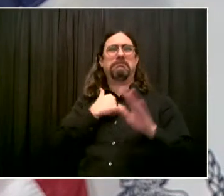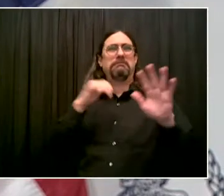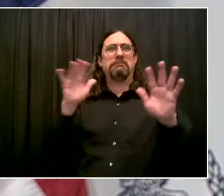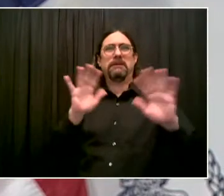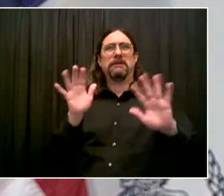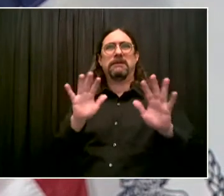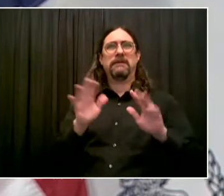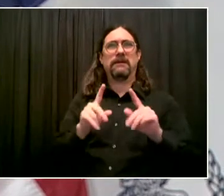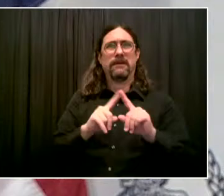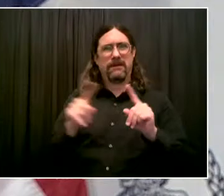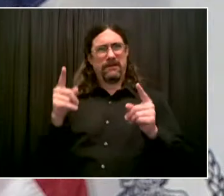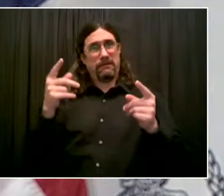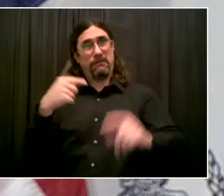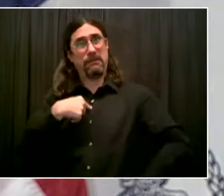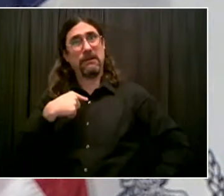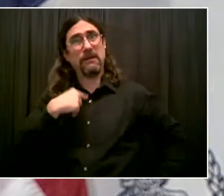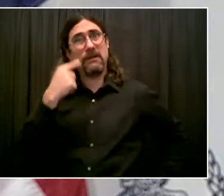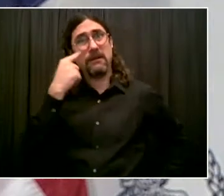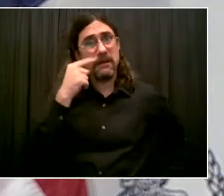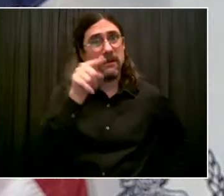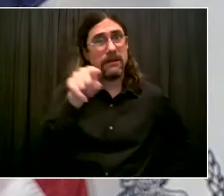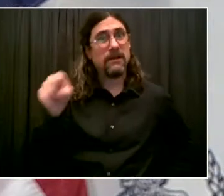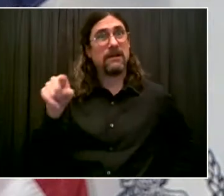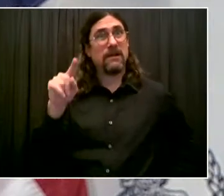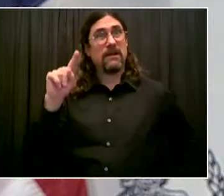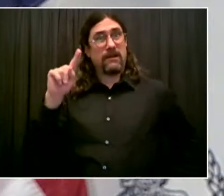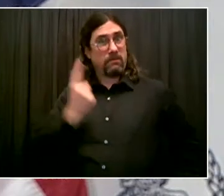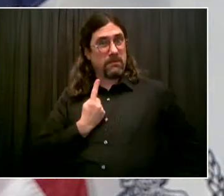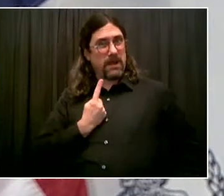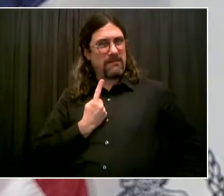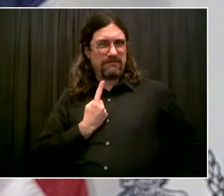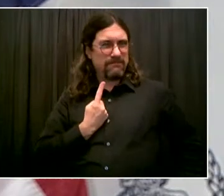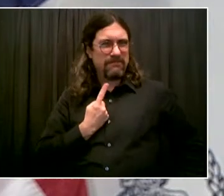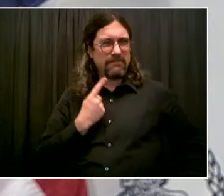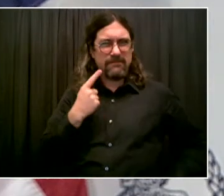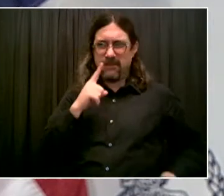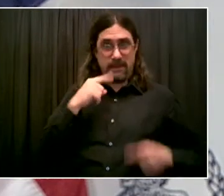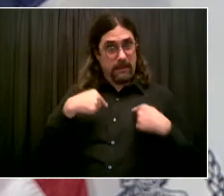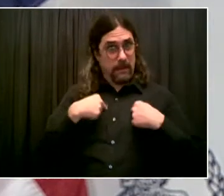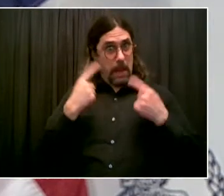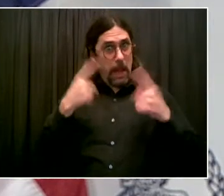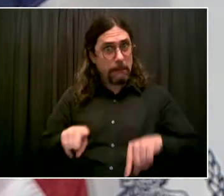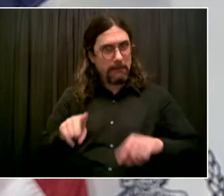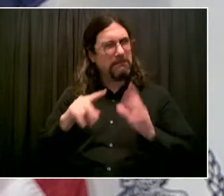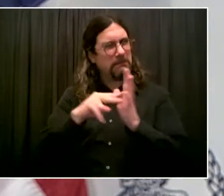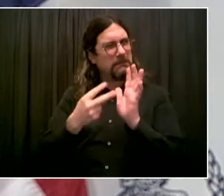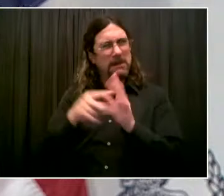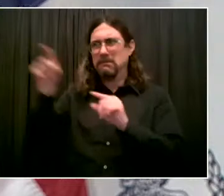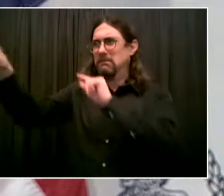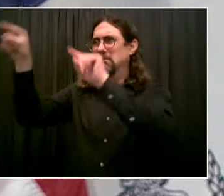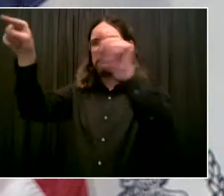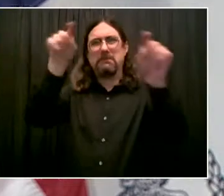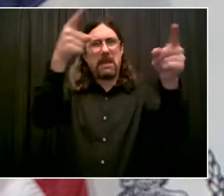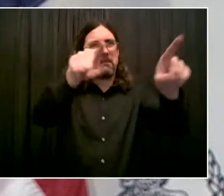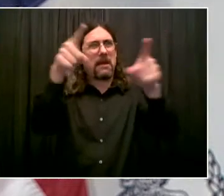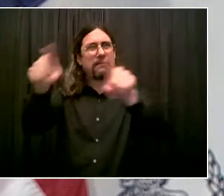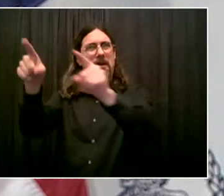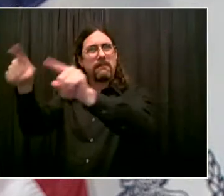THIS IS SOMETHING THAT IS HAPPENING ON A DAY JUST TAKING THE TRAIN I IMAGINE IS